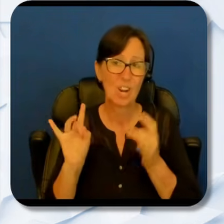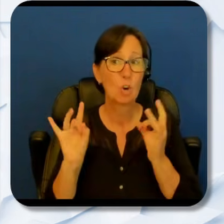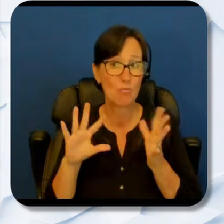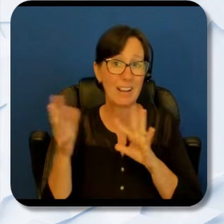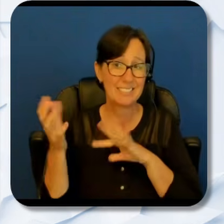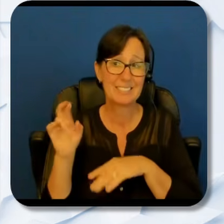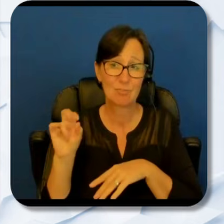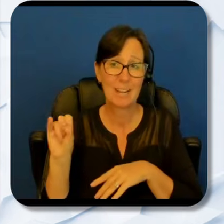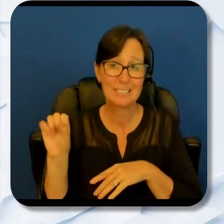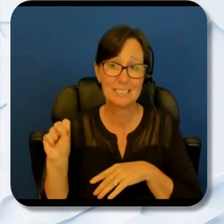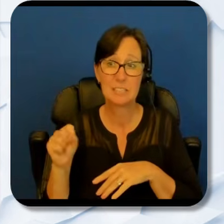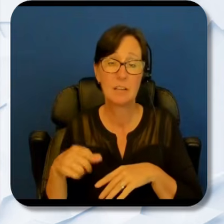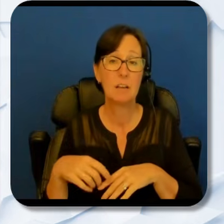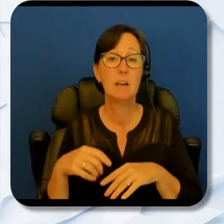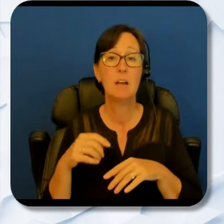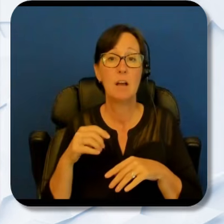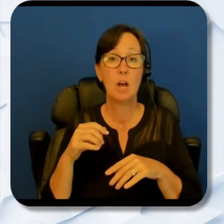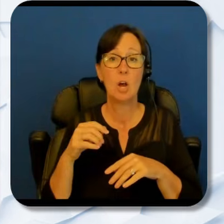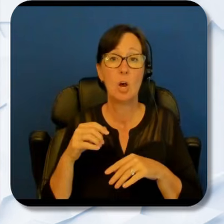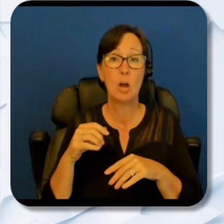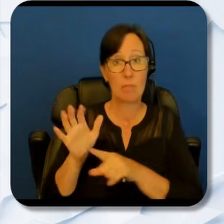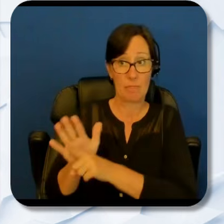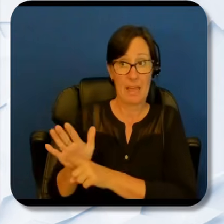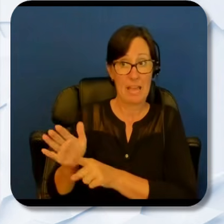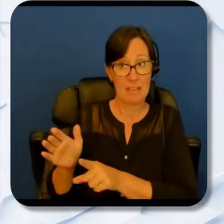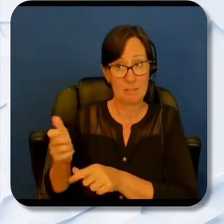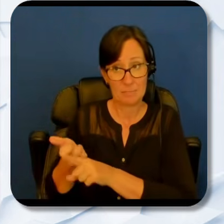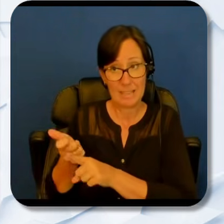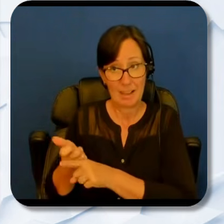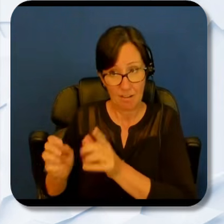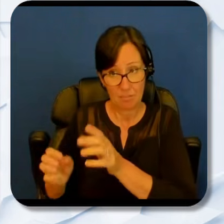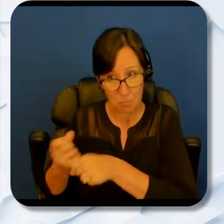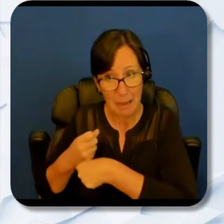And this is not a crisis of their own making.